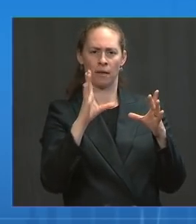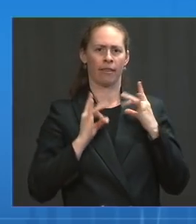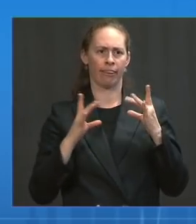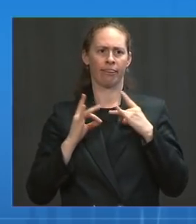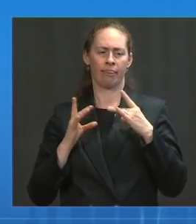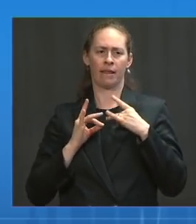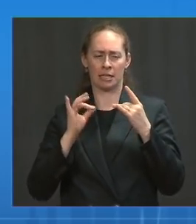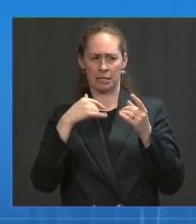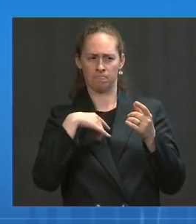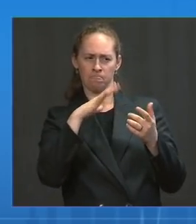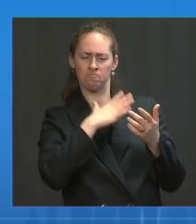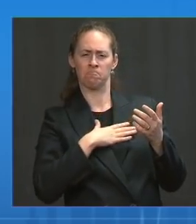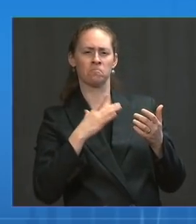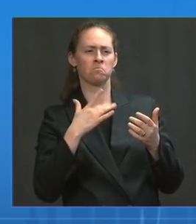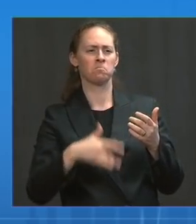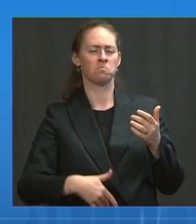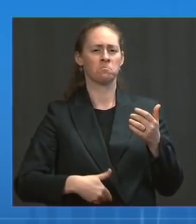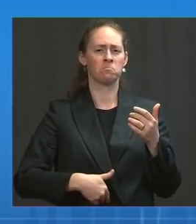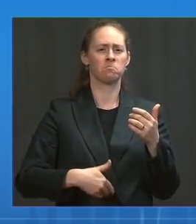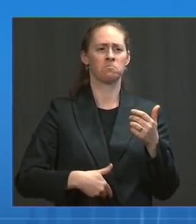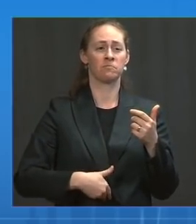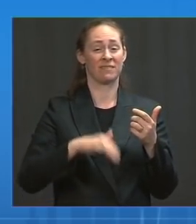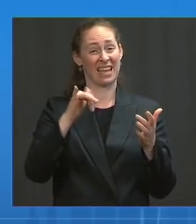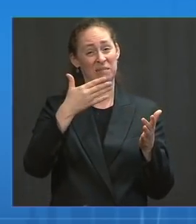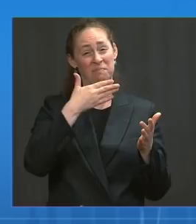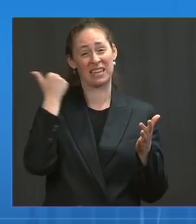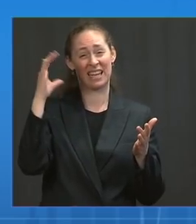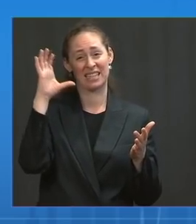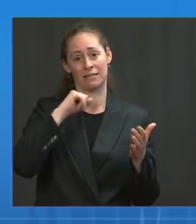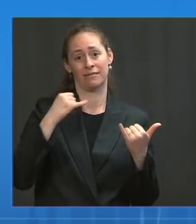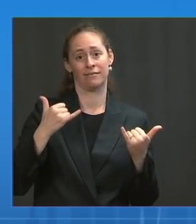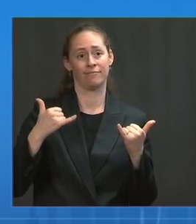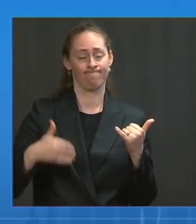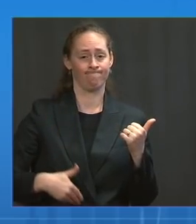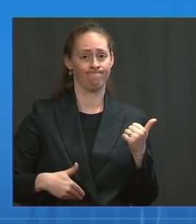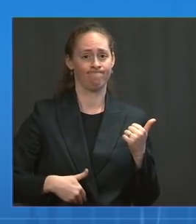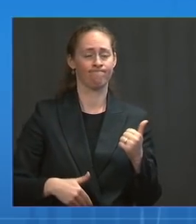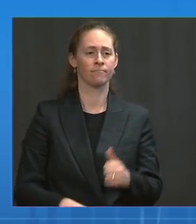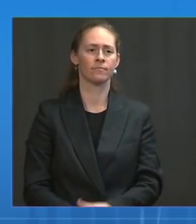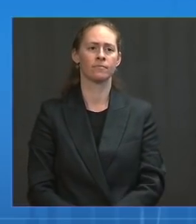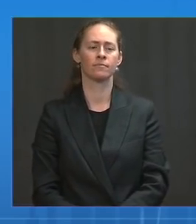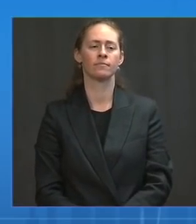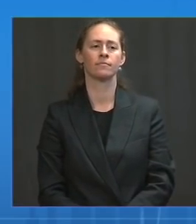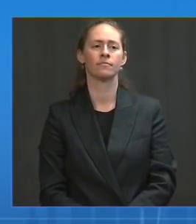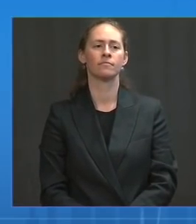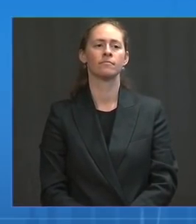but that's our best estimate at this point. In fact, generally we think that those are relatively stable